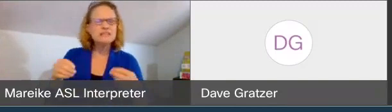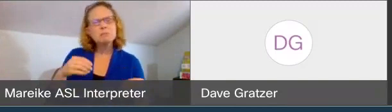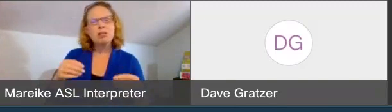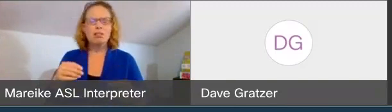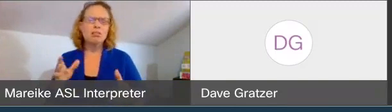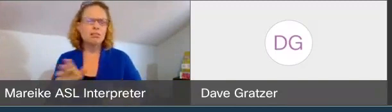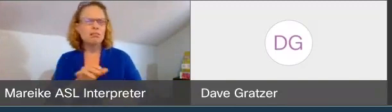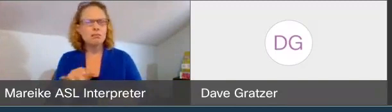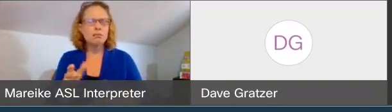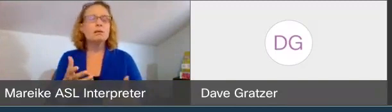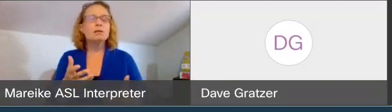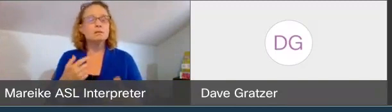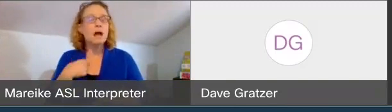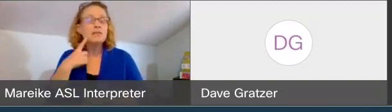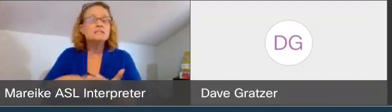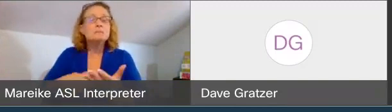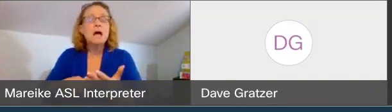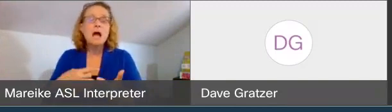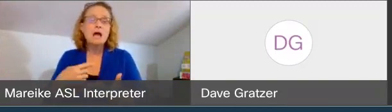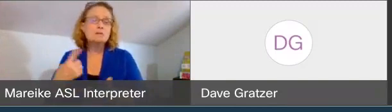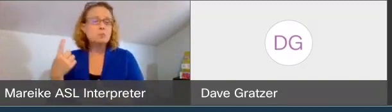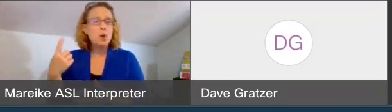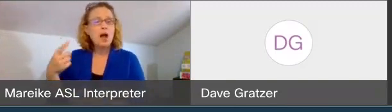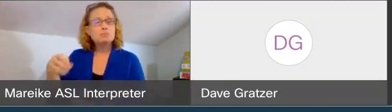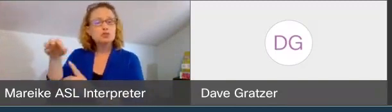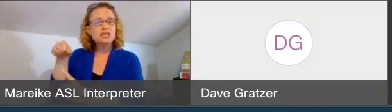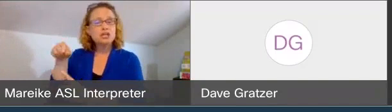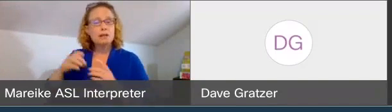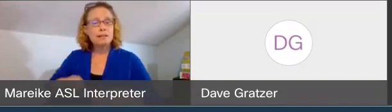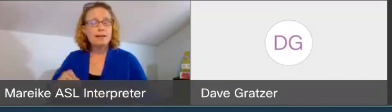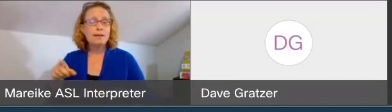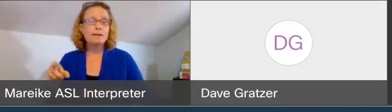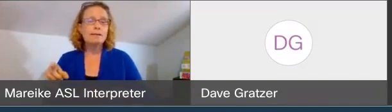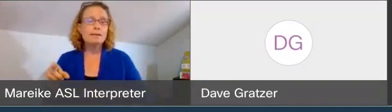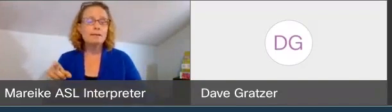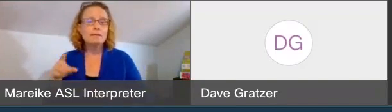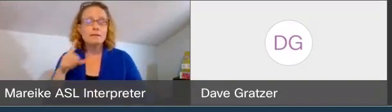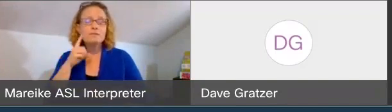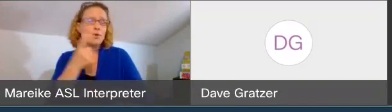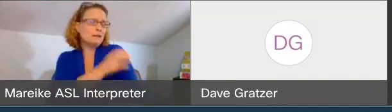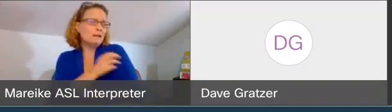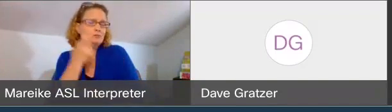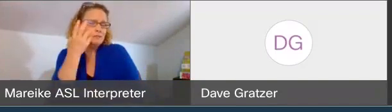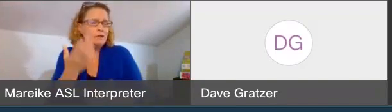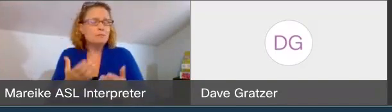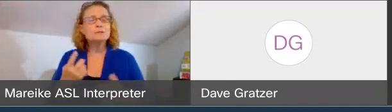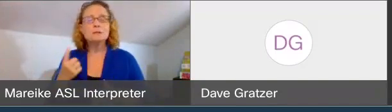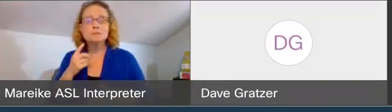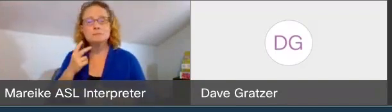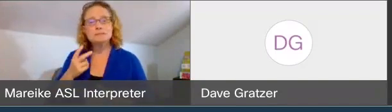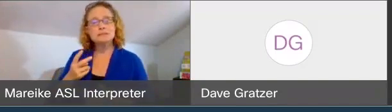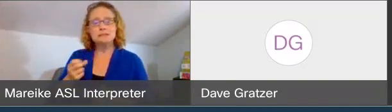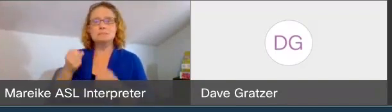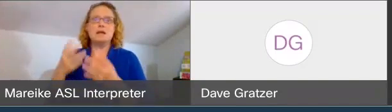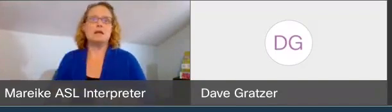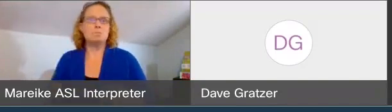are times that a particular client for a clinical reason might be seen many more times per month